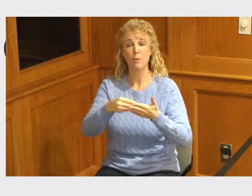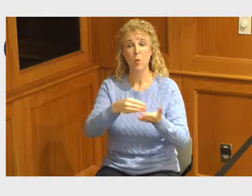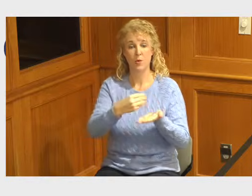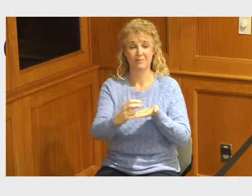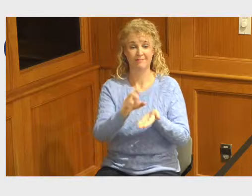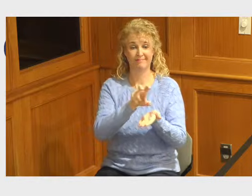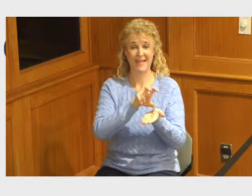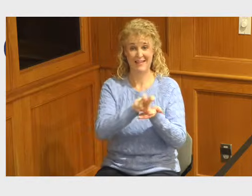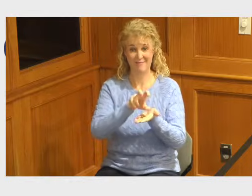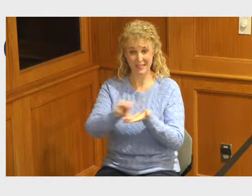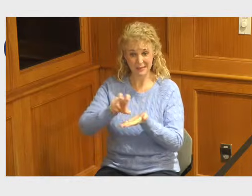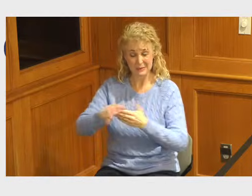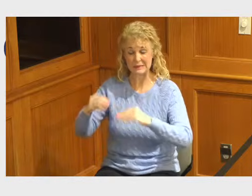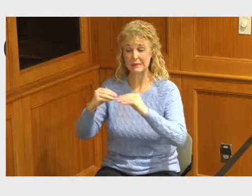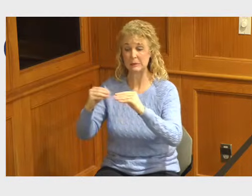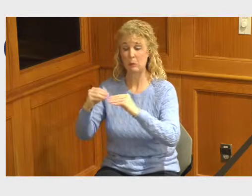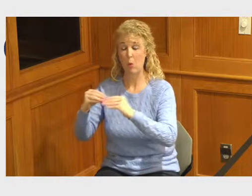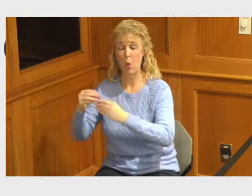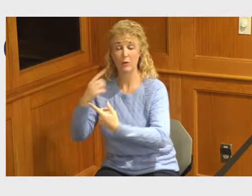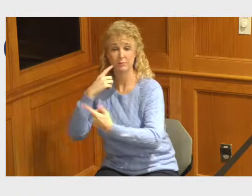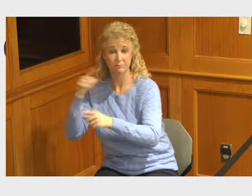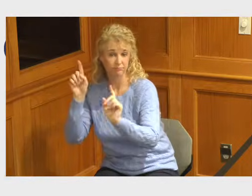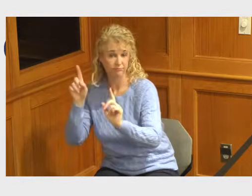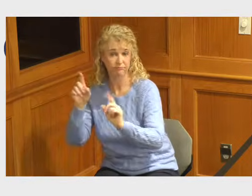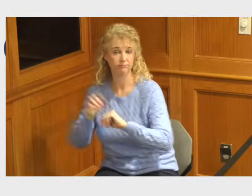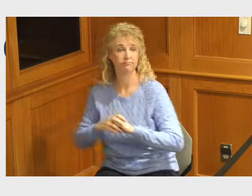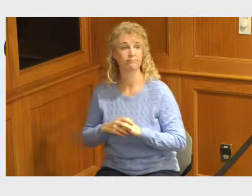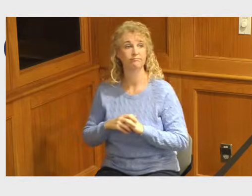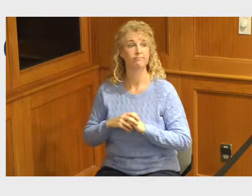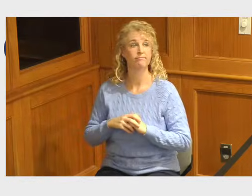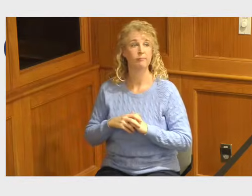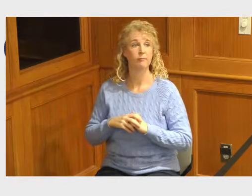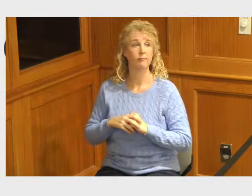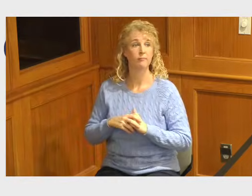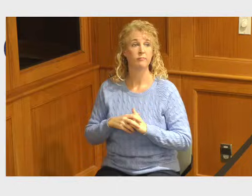we're putting into projects and we're doing it across the region. and then just in this past